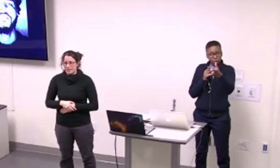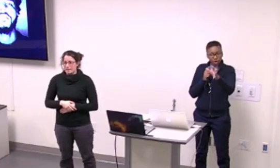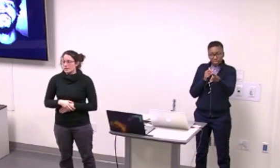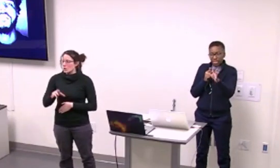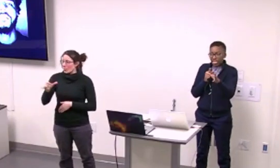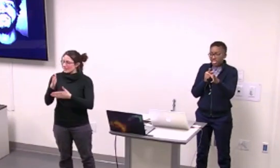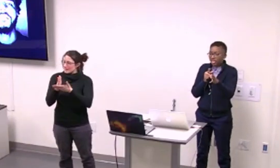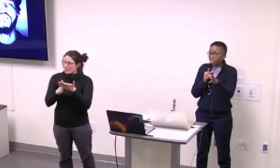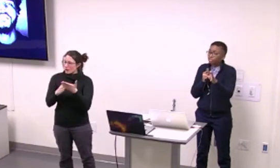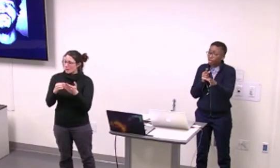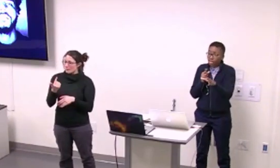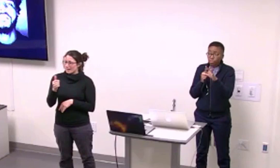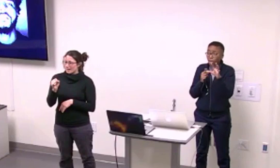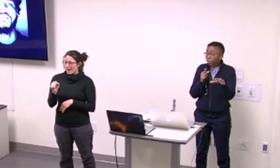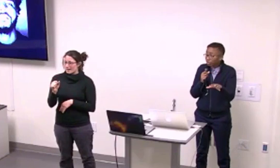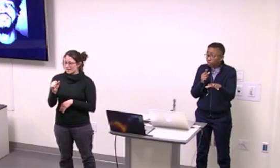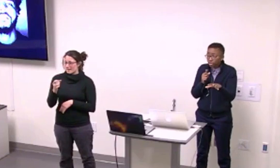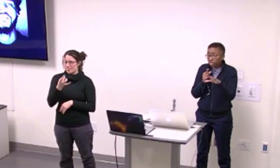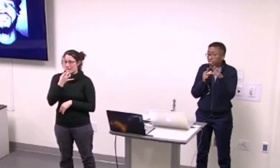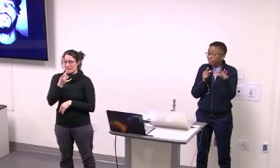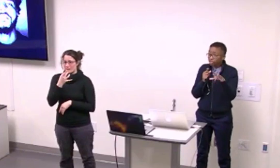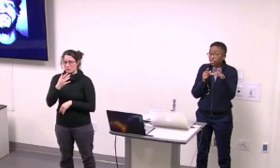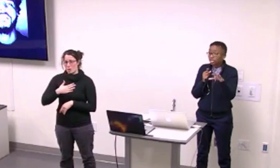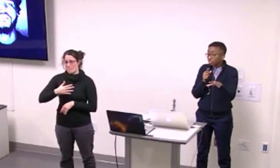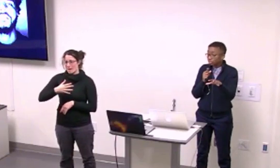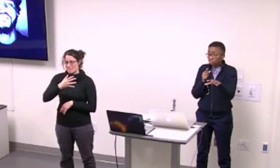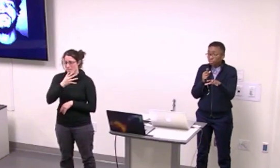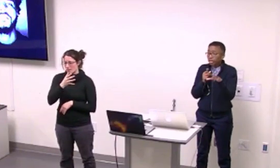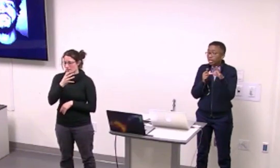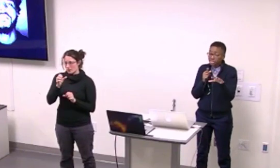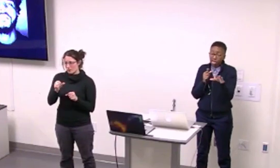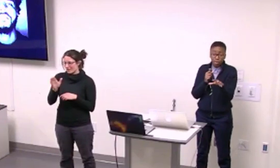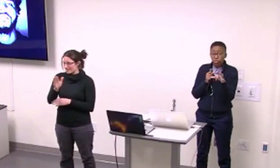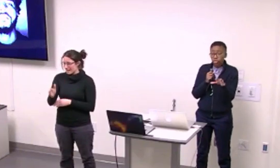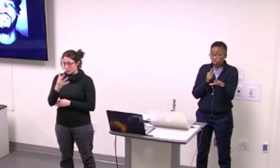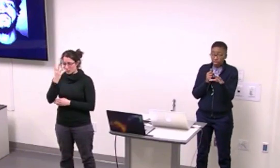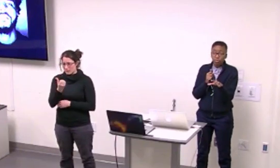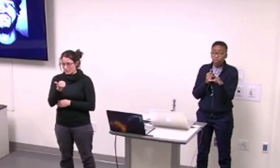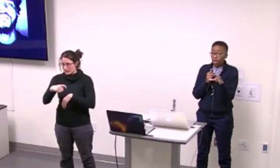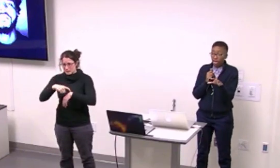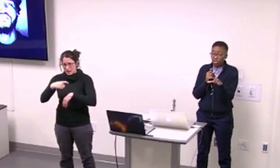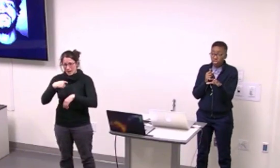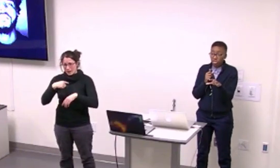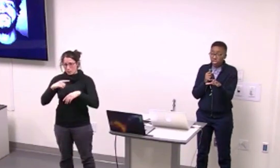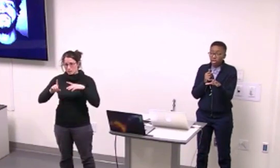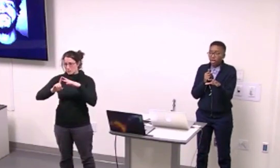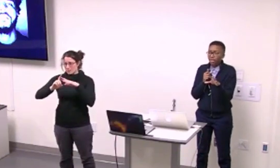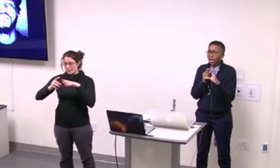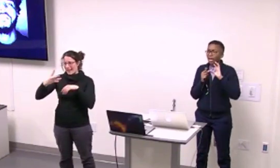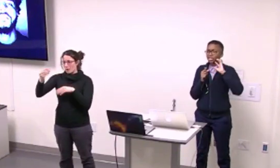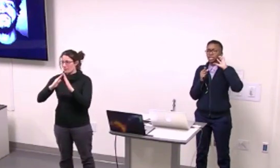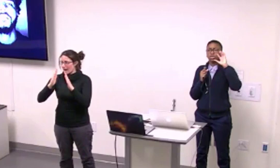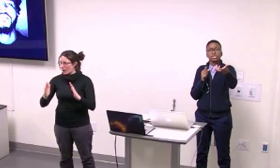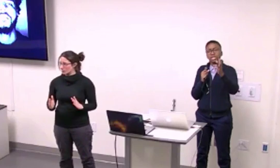The fact that my mother could never sleep anytime I was away from her house. And that I actually used to get upset